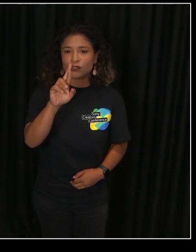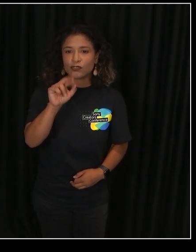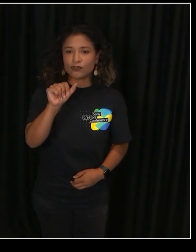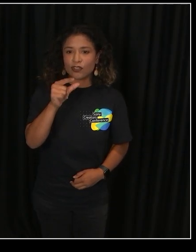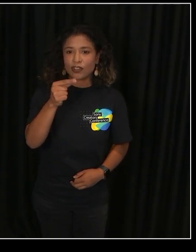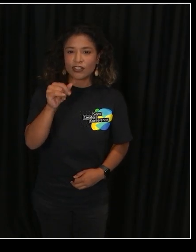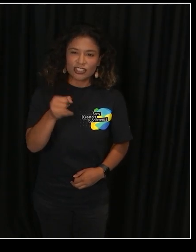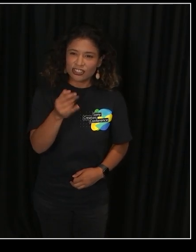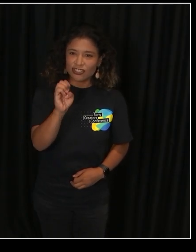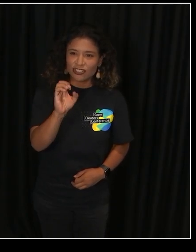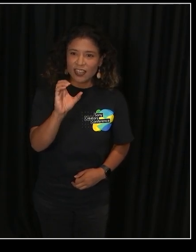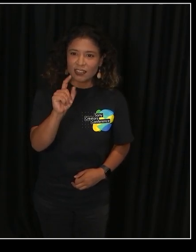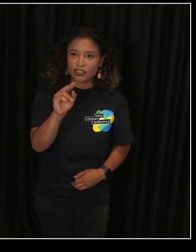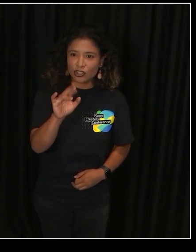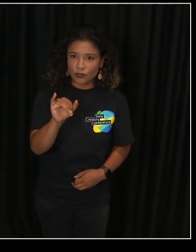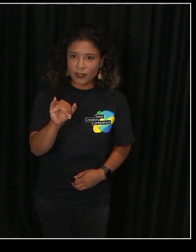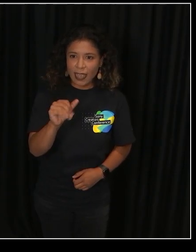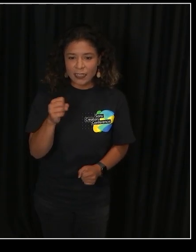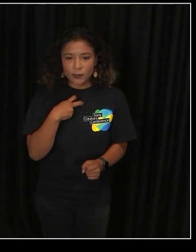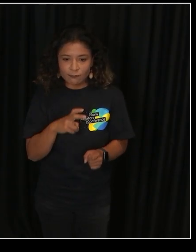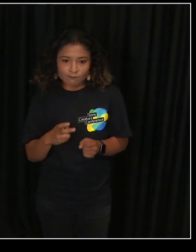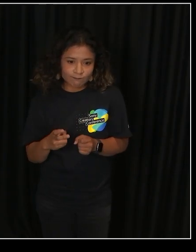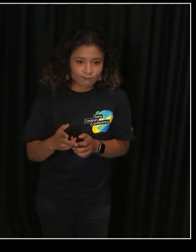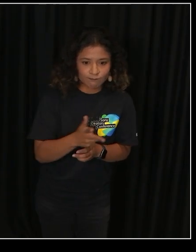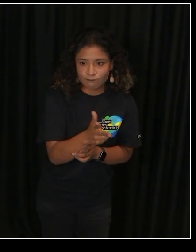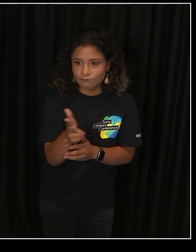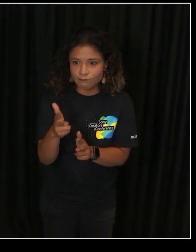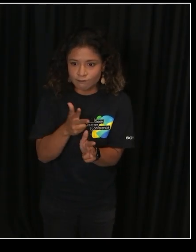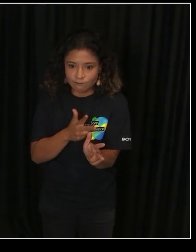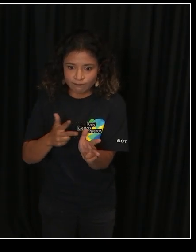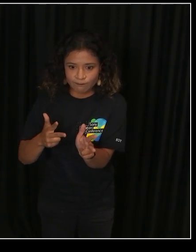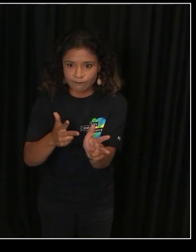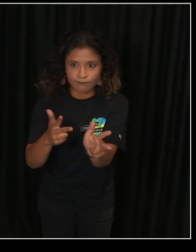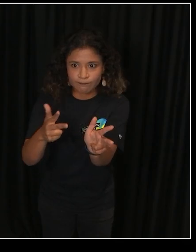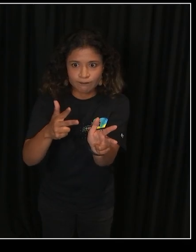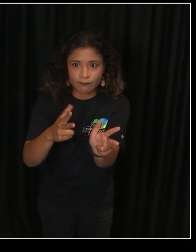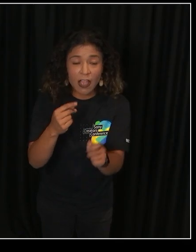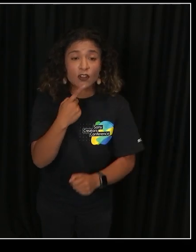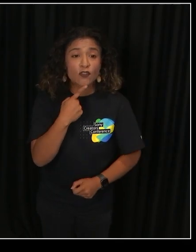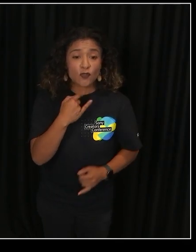as they go through this maneuver. And the dotted line, the red dotted line for reference,